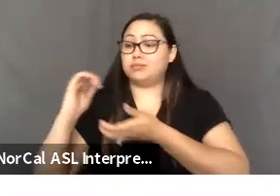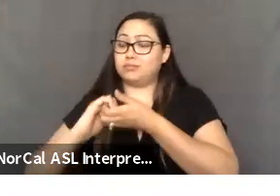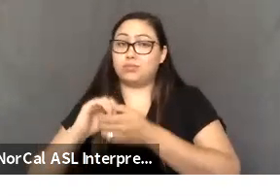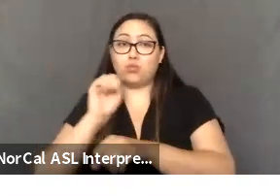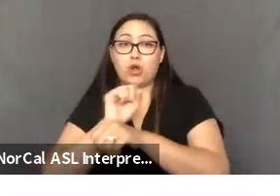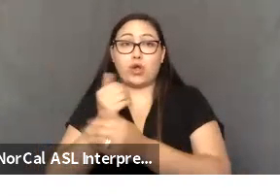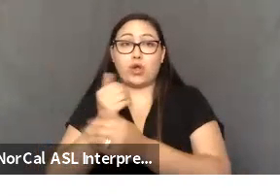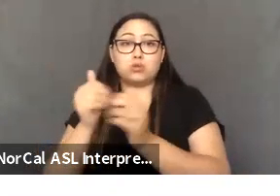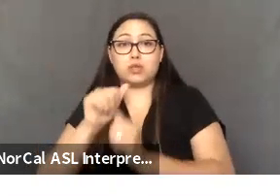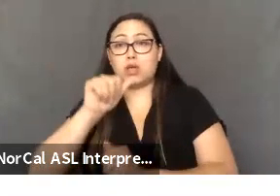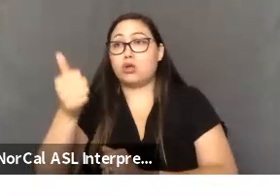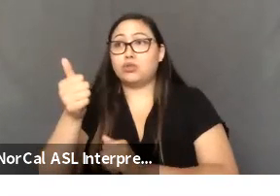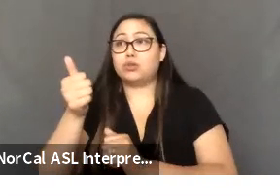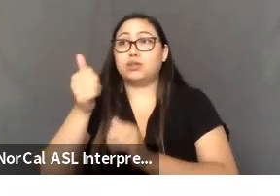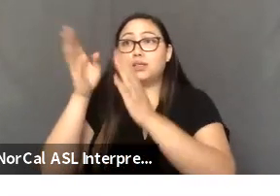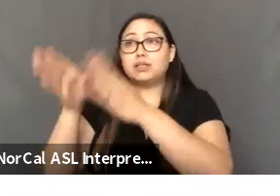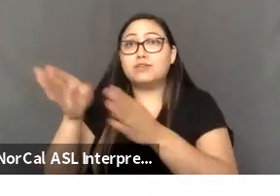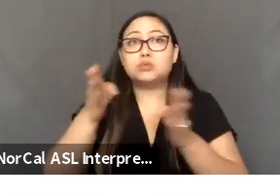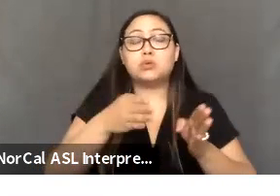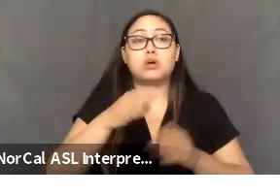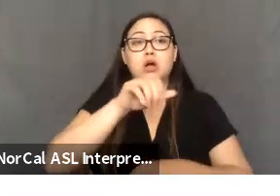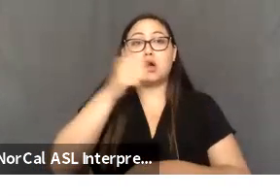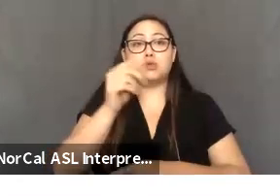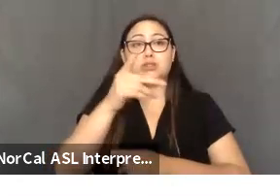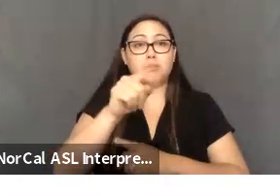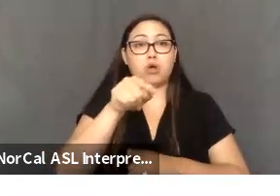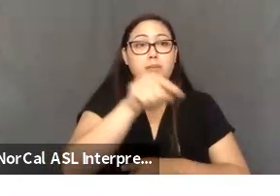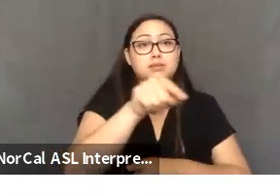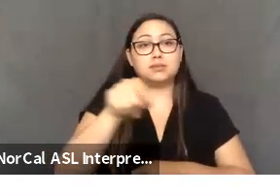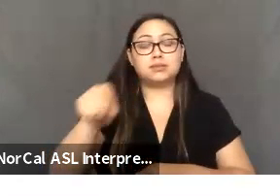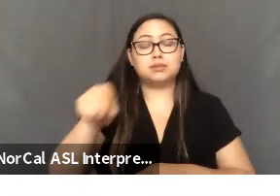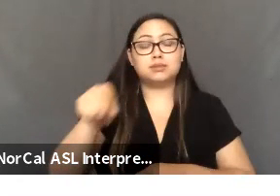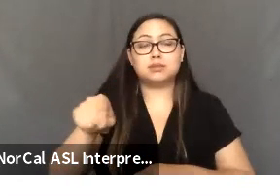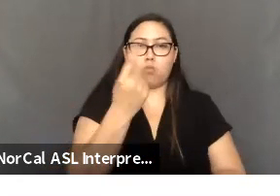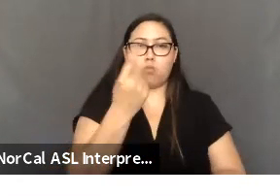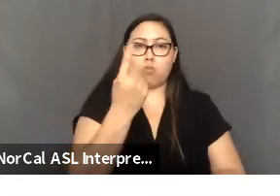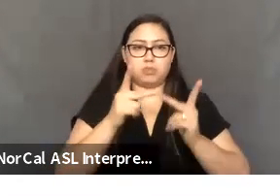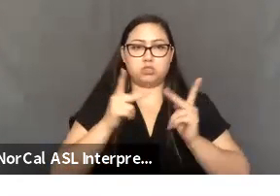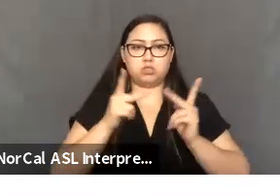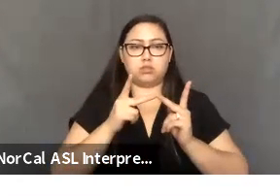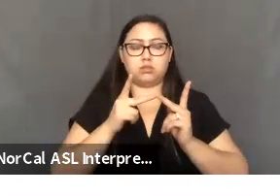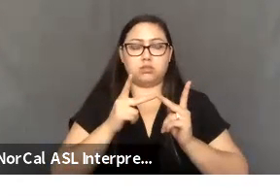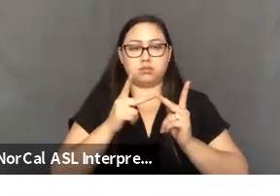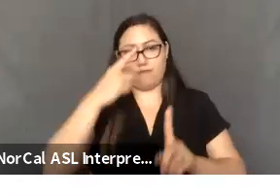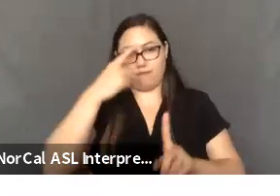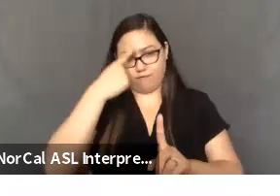other individuals or departments, there was really only one position dedicated to these efforts. We